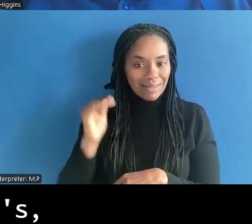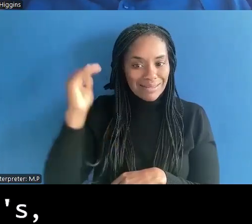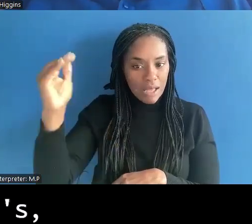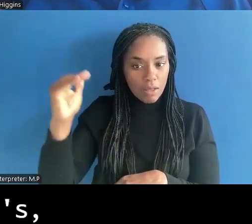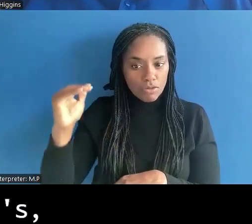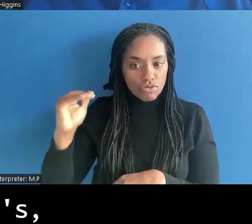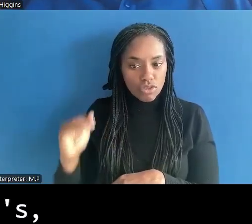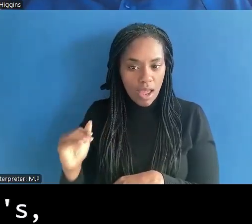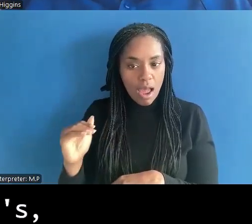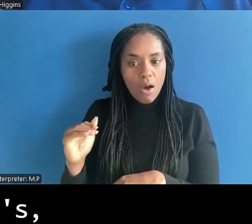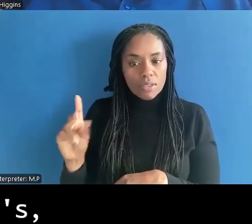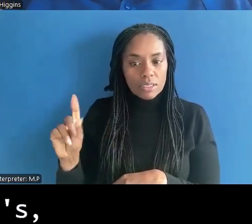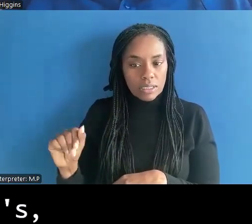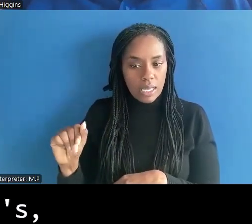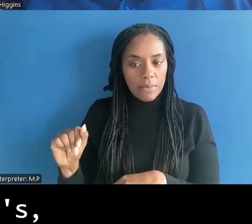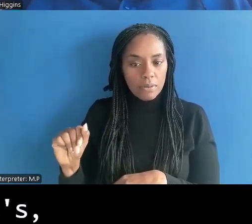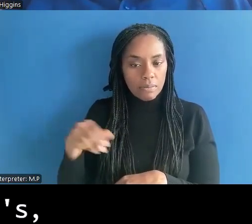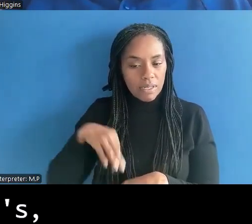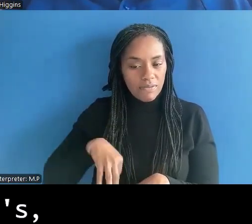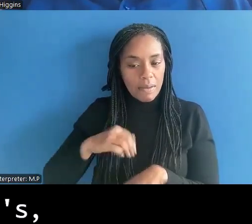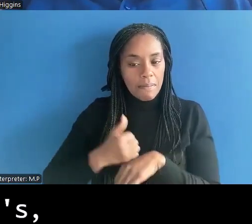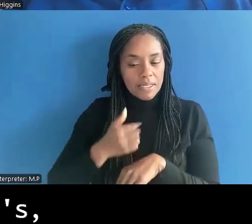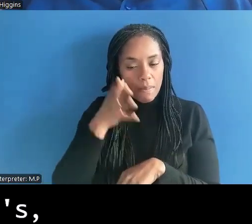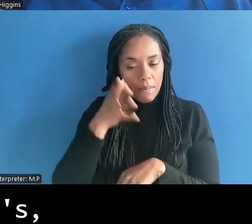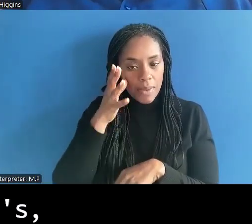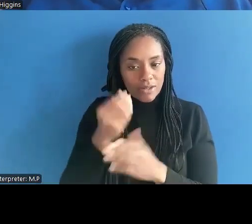benefit based on your parent's, income after age 21.